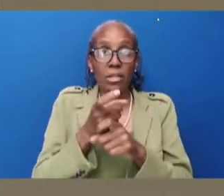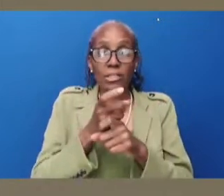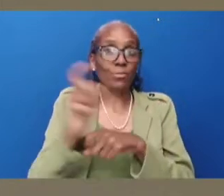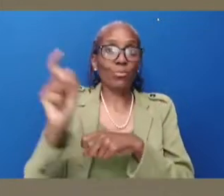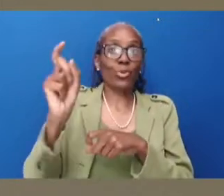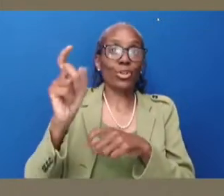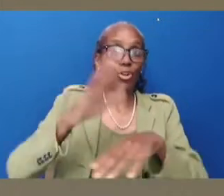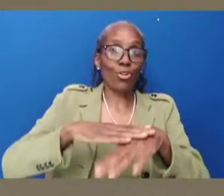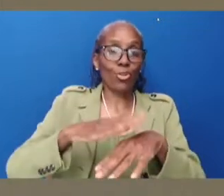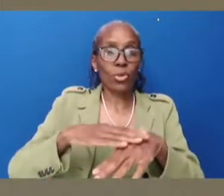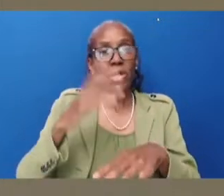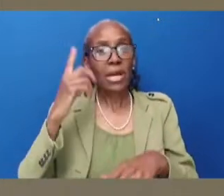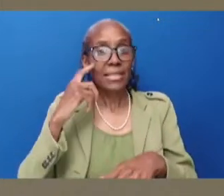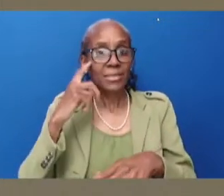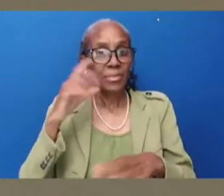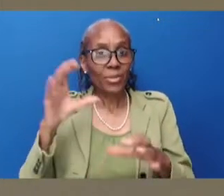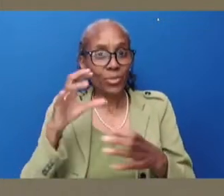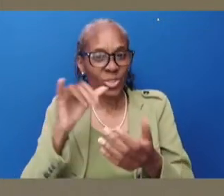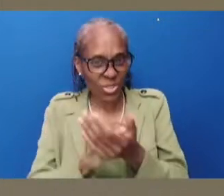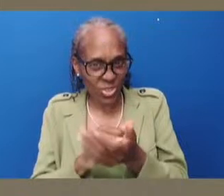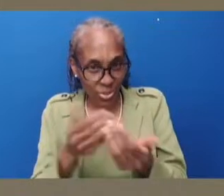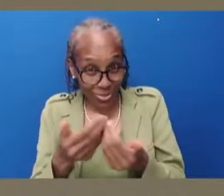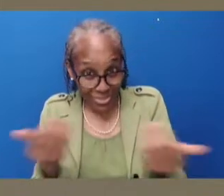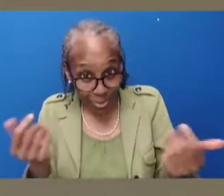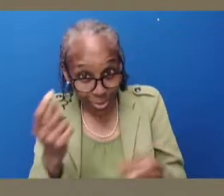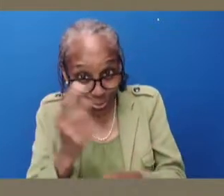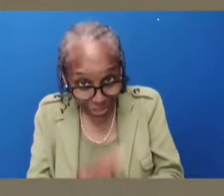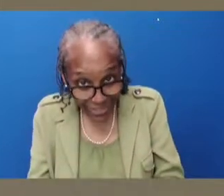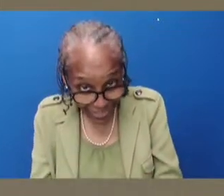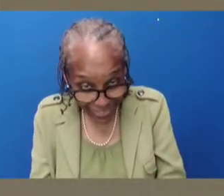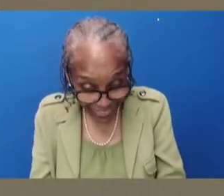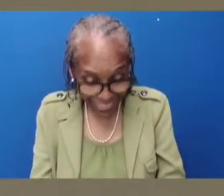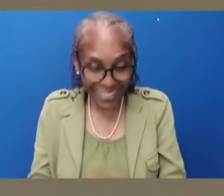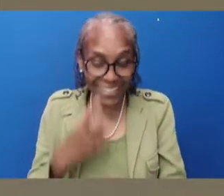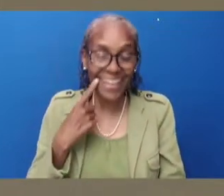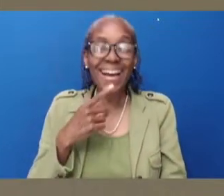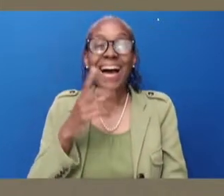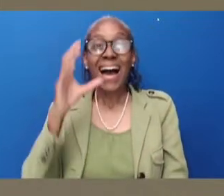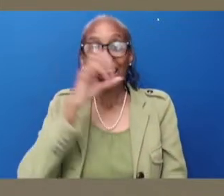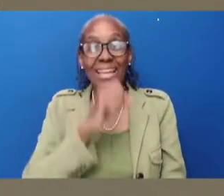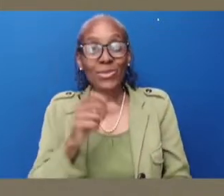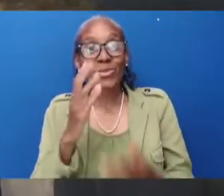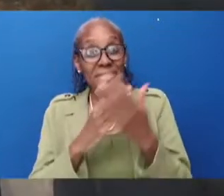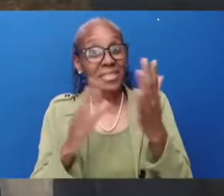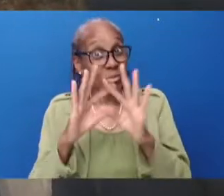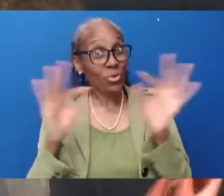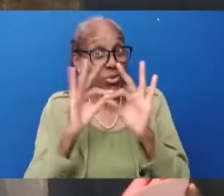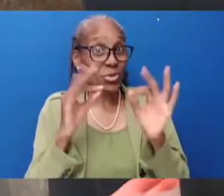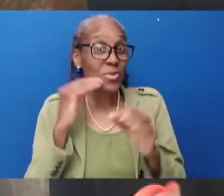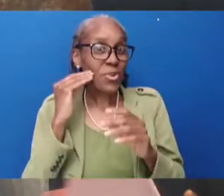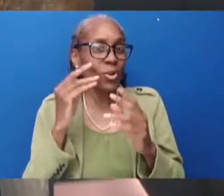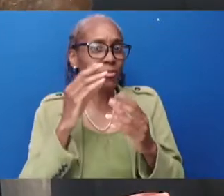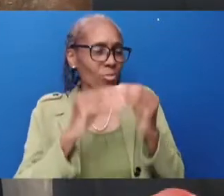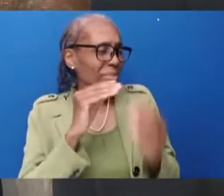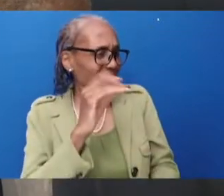RECOMMENDATION, NOT TO DO A